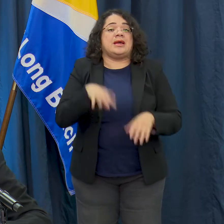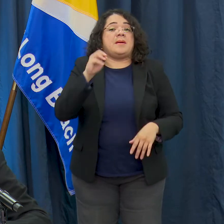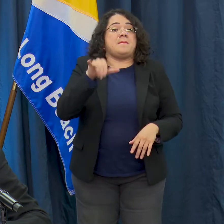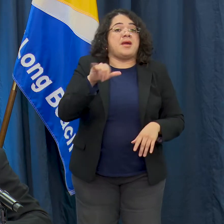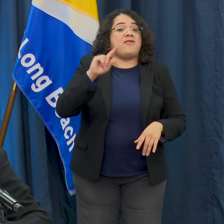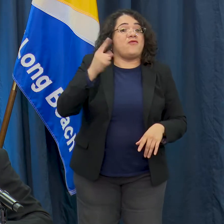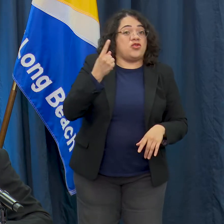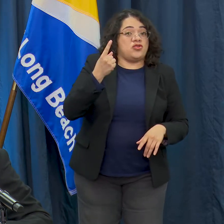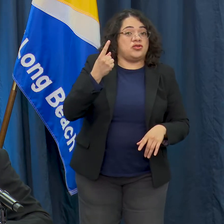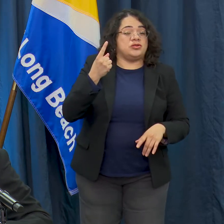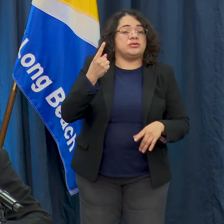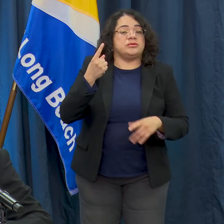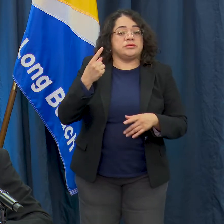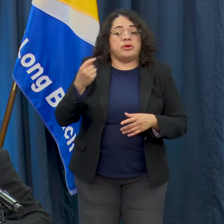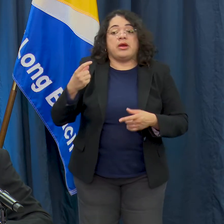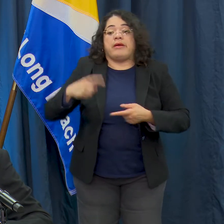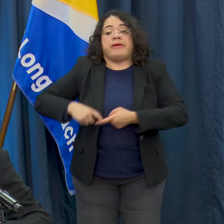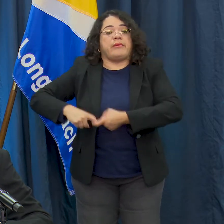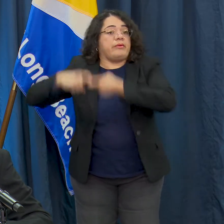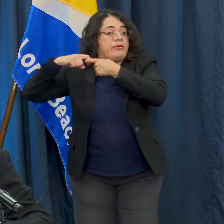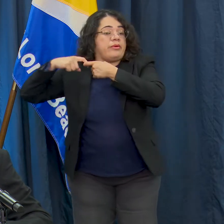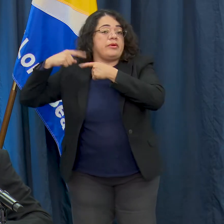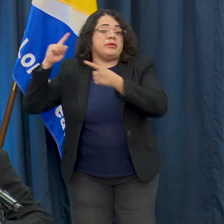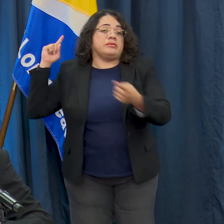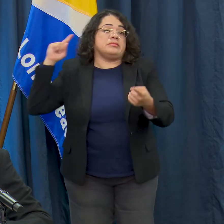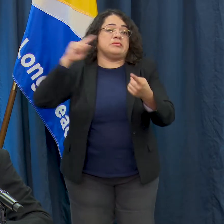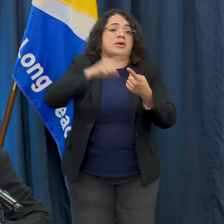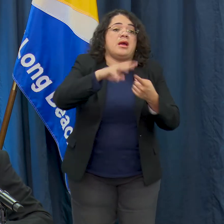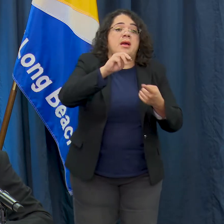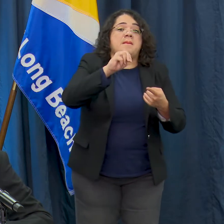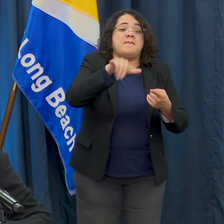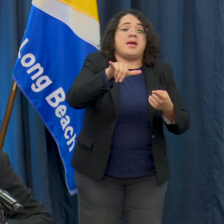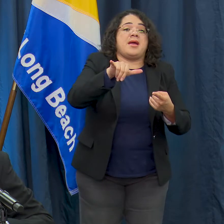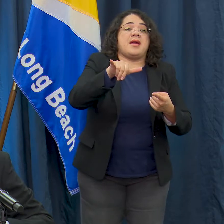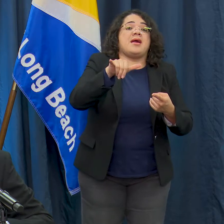May the 15th and actually May 18th I believe is the first day where there'd